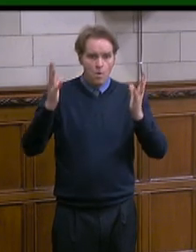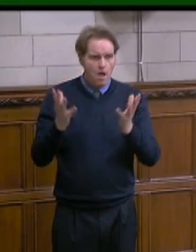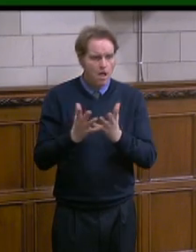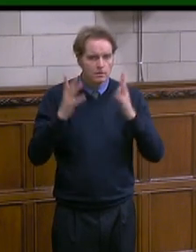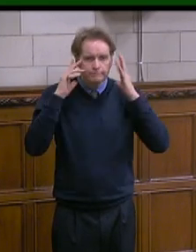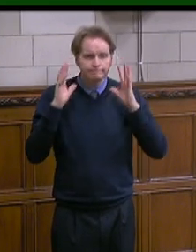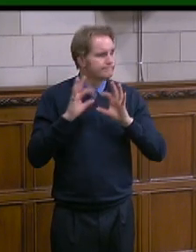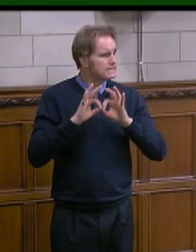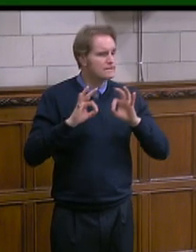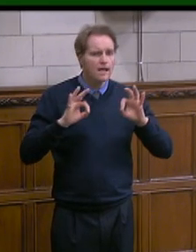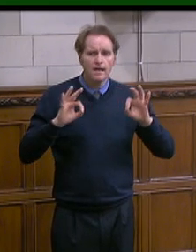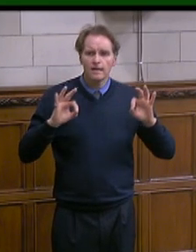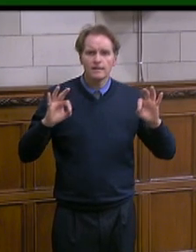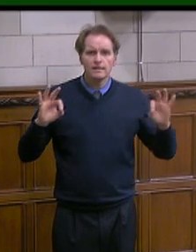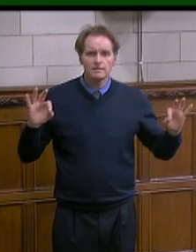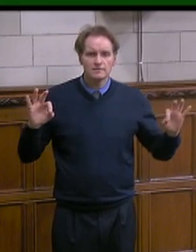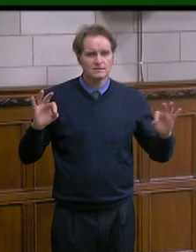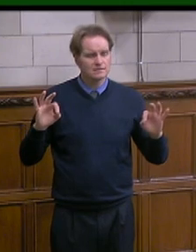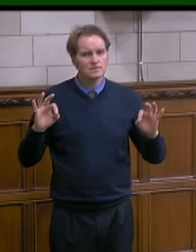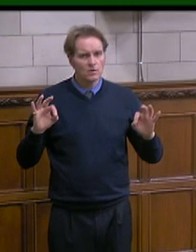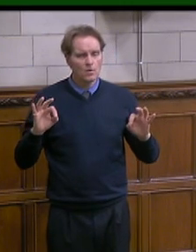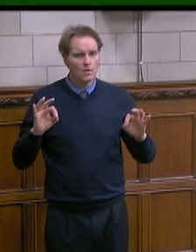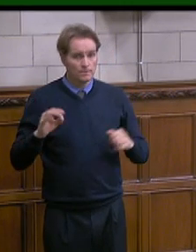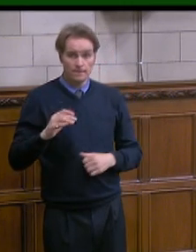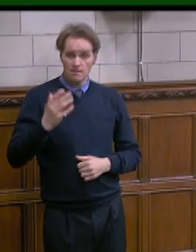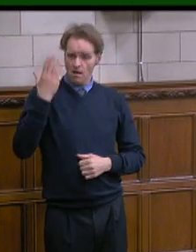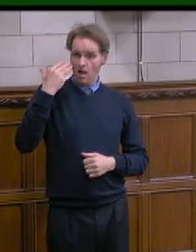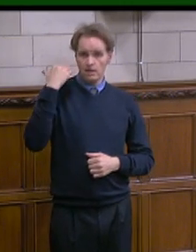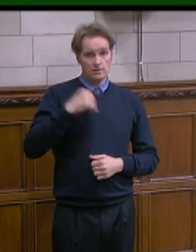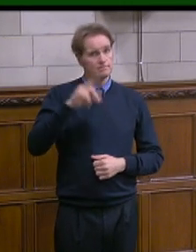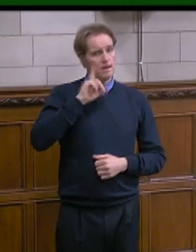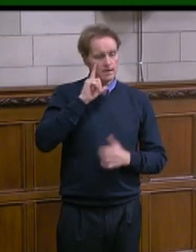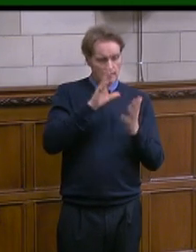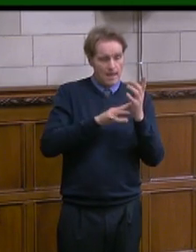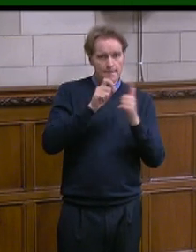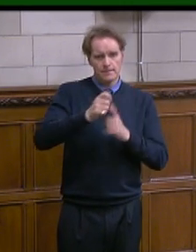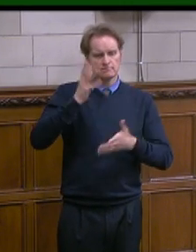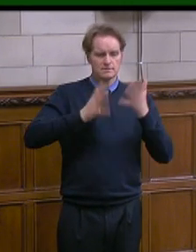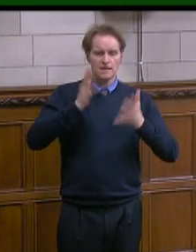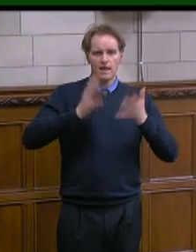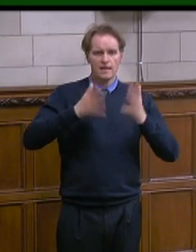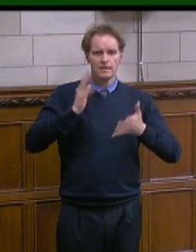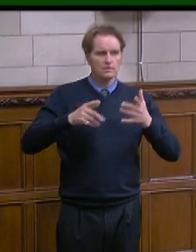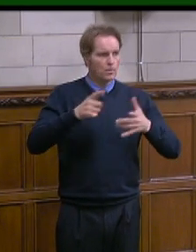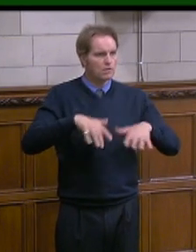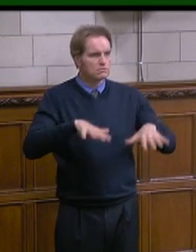Friend the Member for York Central signed the beginning of her speech, there was complete silence in this room.